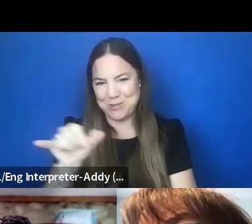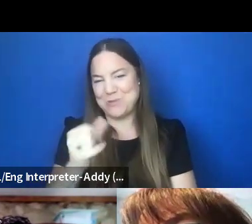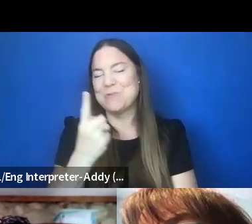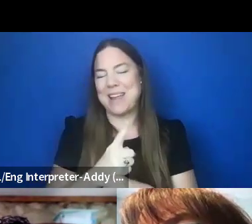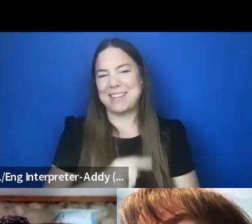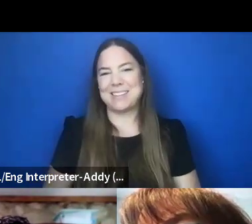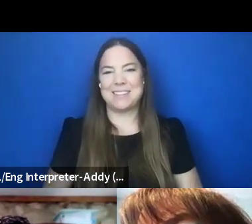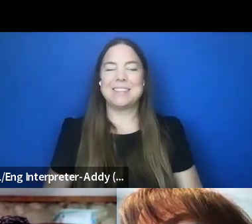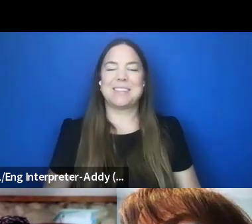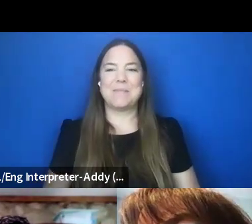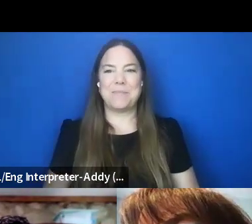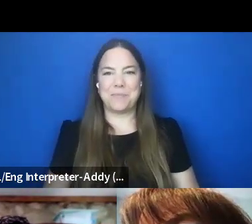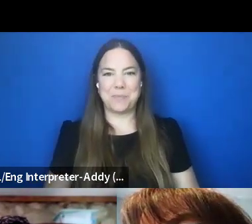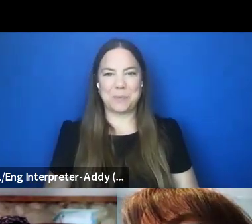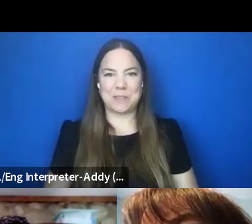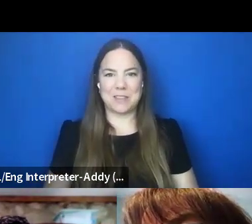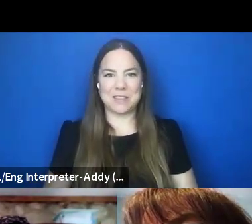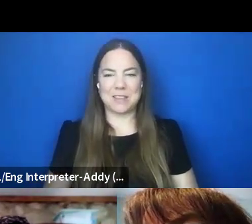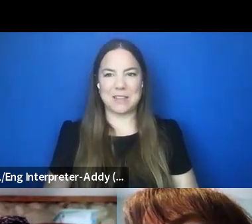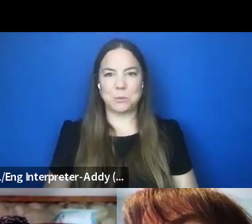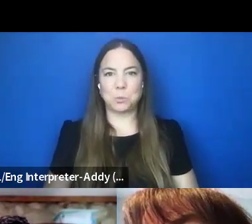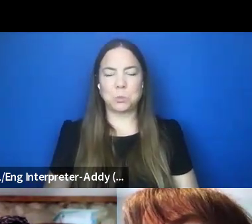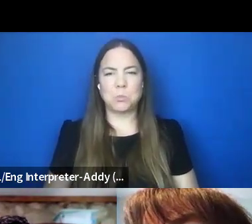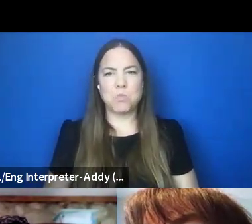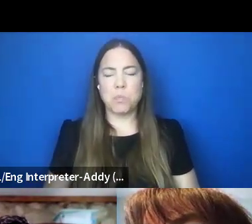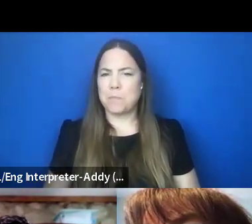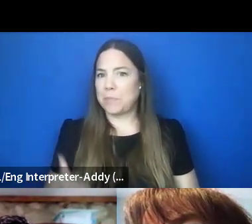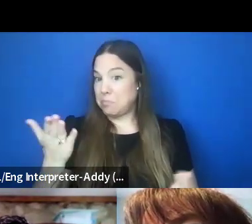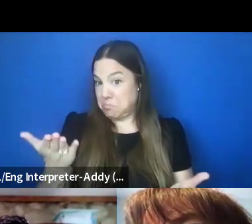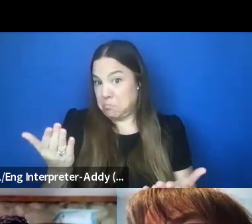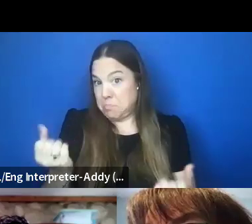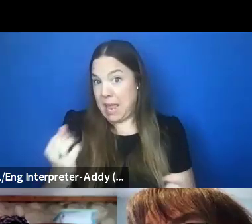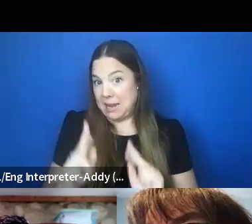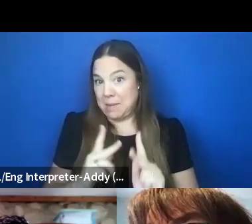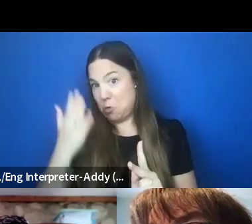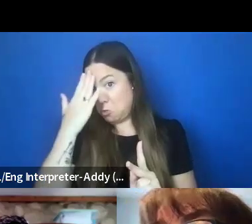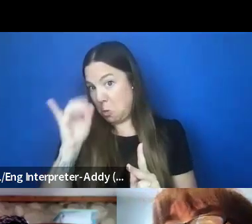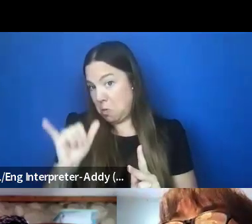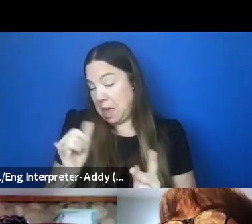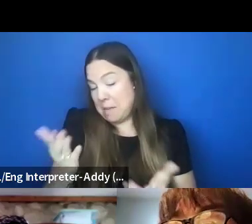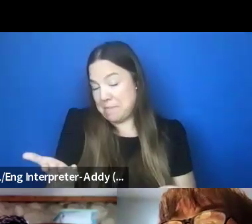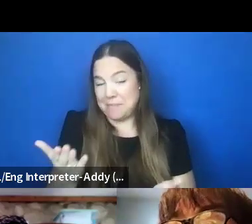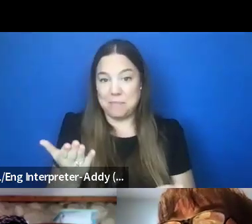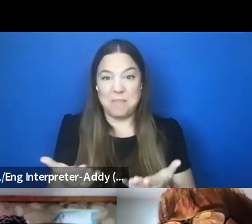Don Dew: I I Don Dew: don't know how many people know that either, and I would imagine Don Dew: very few.